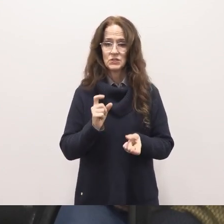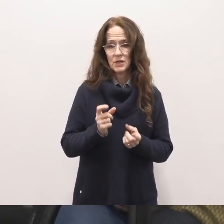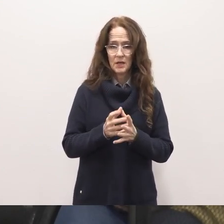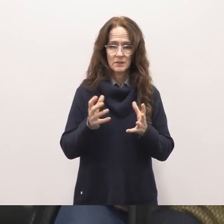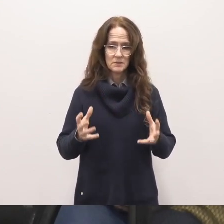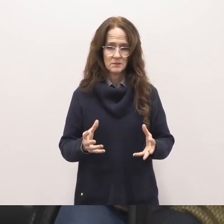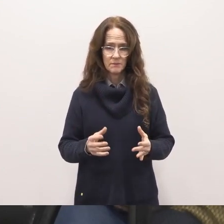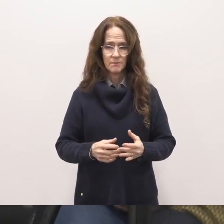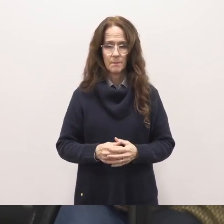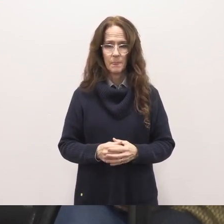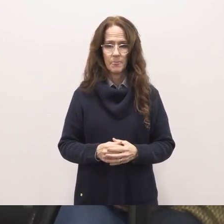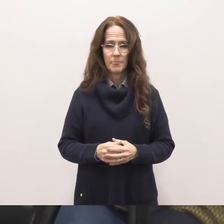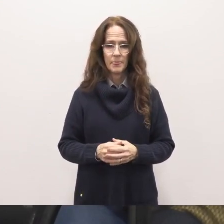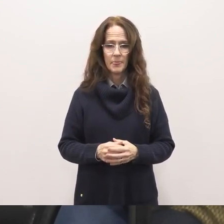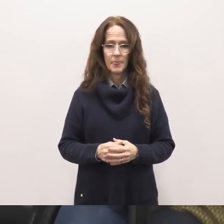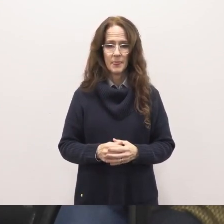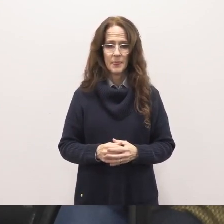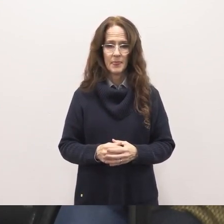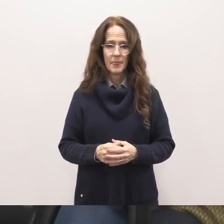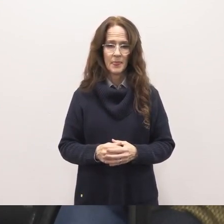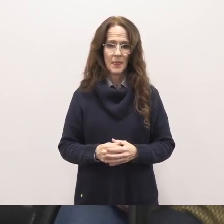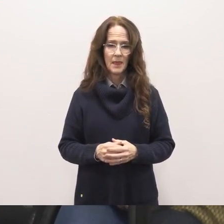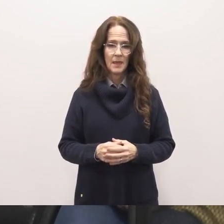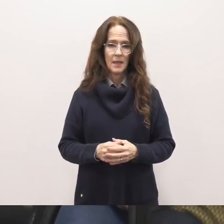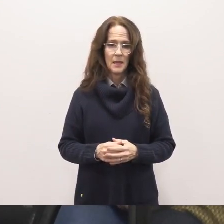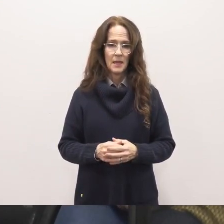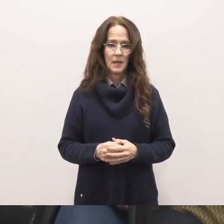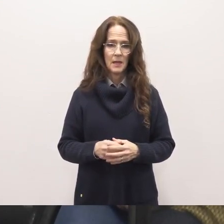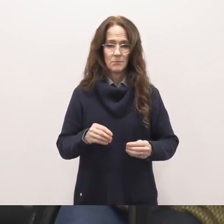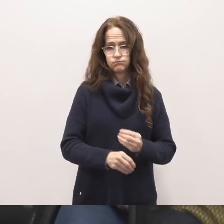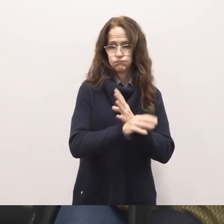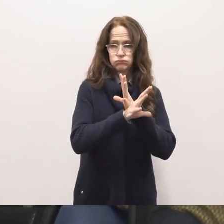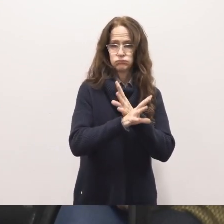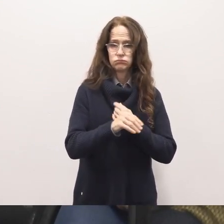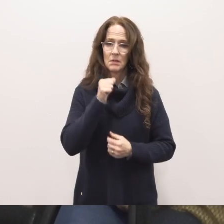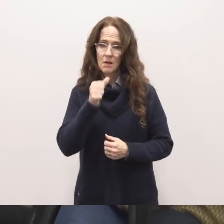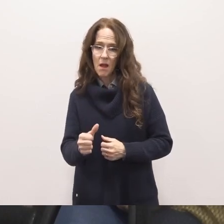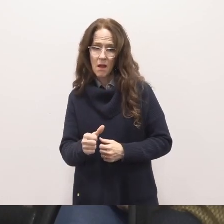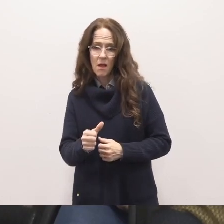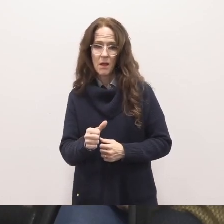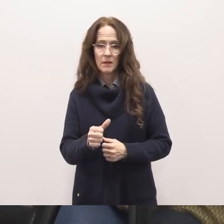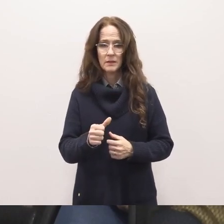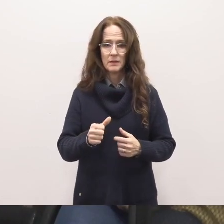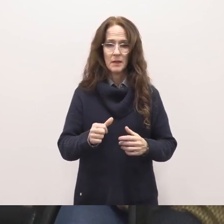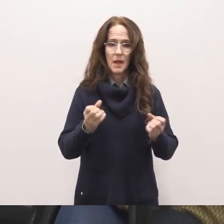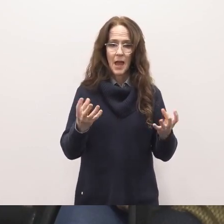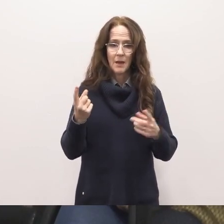in terms of, you know, synchronous, not, you know, how many days before you